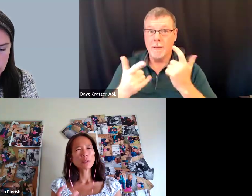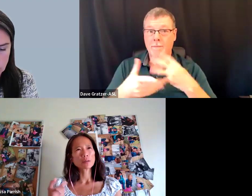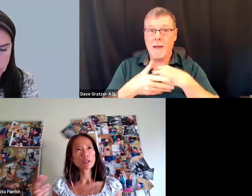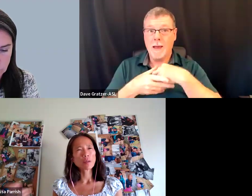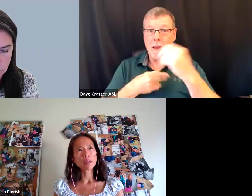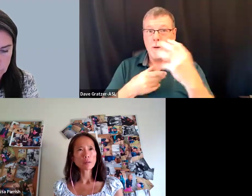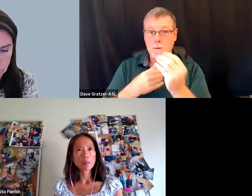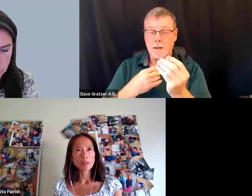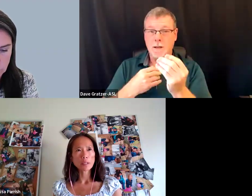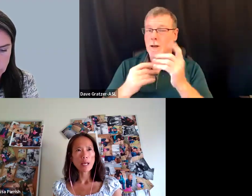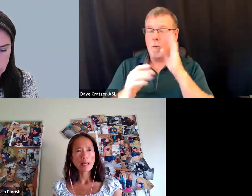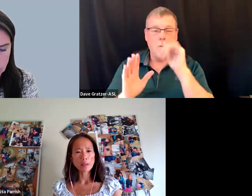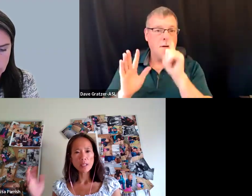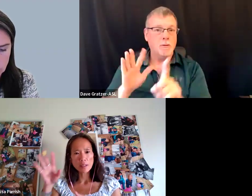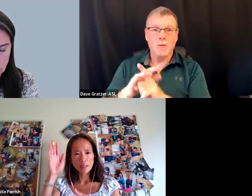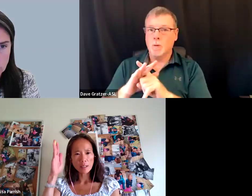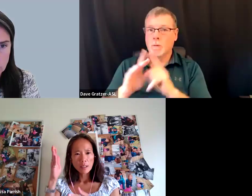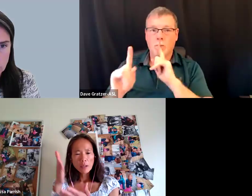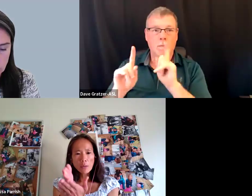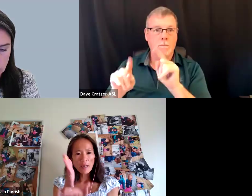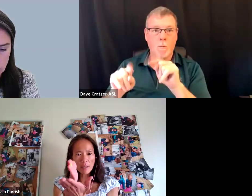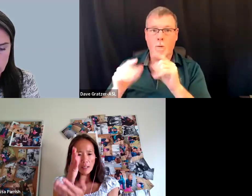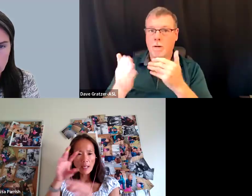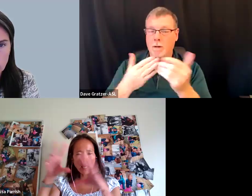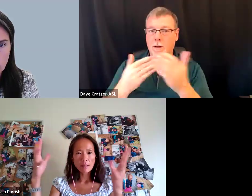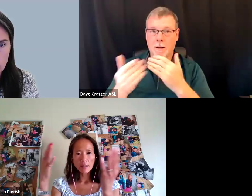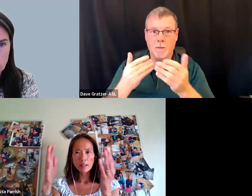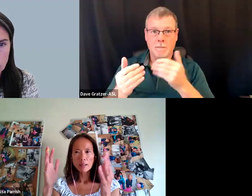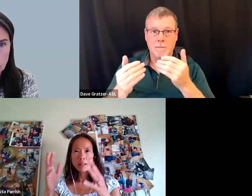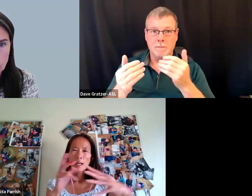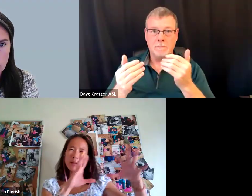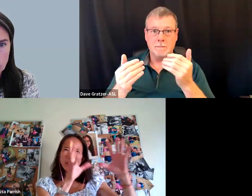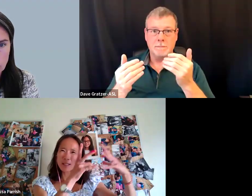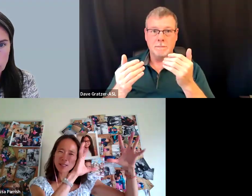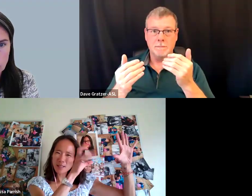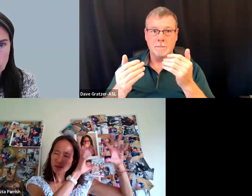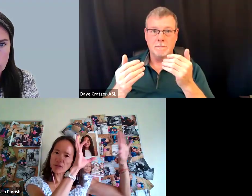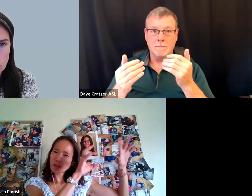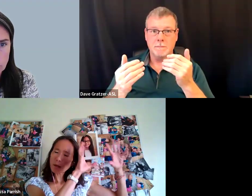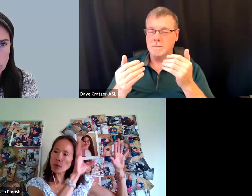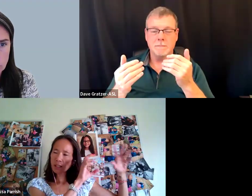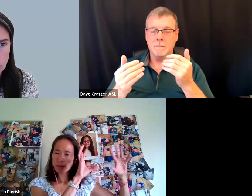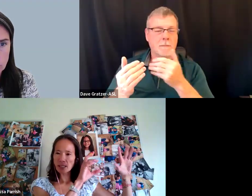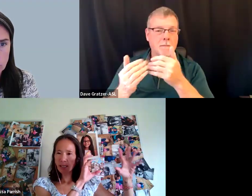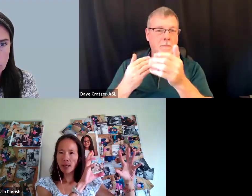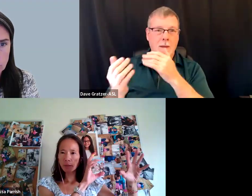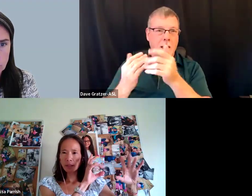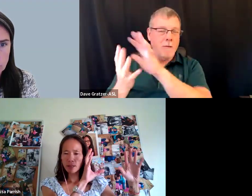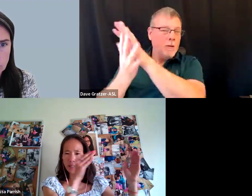it wouldn't show up on the report anyways, because you have to... Otherwise, it's this like floating data element